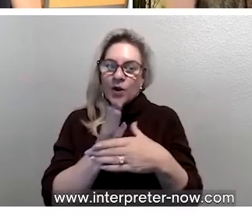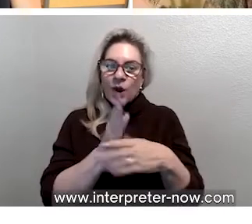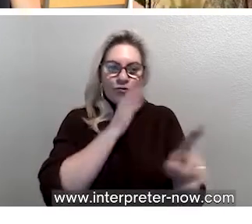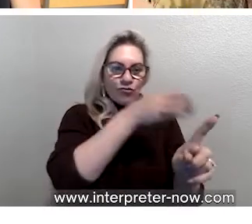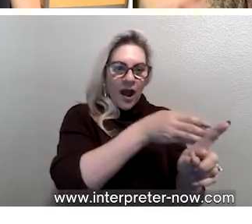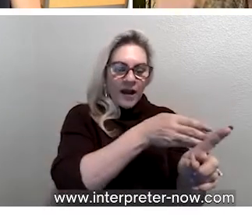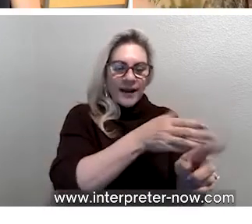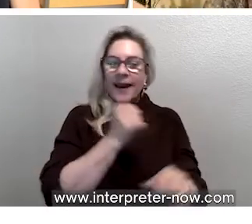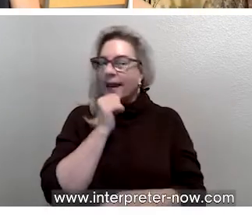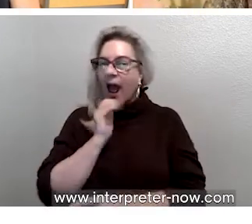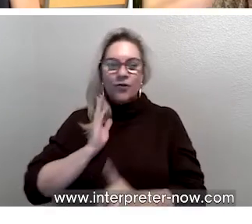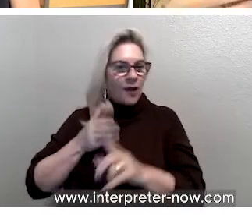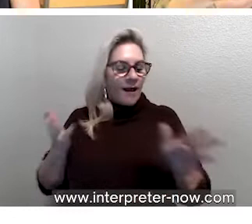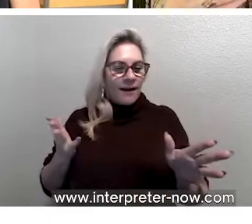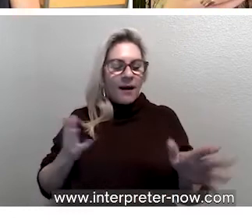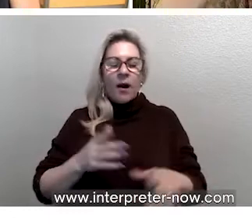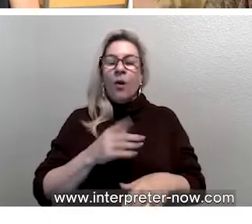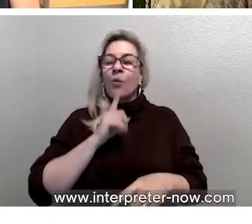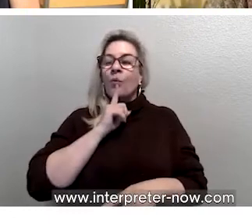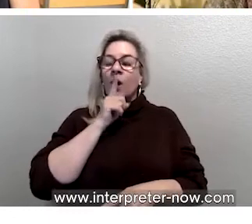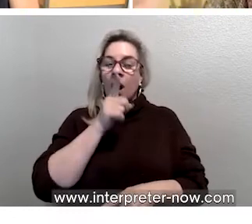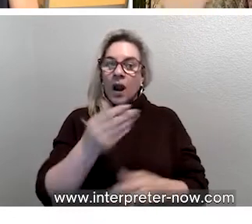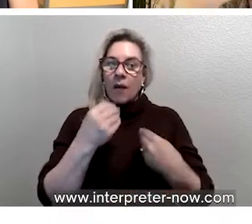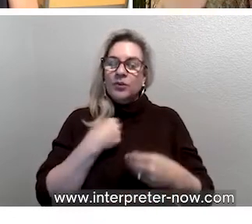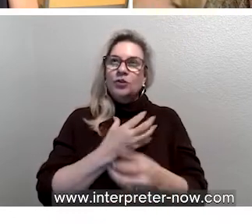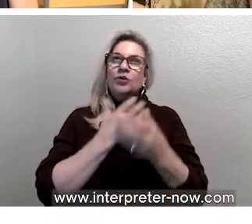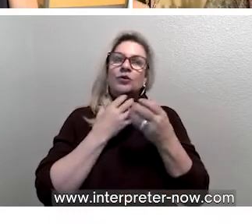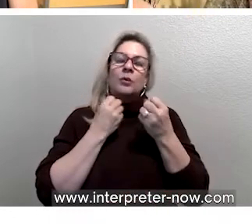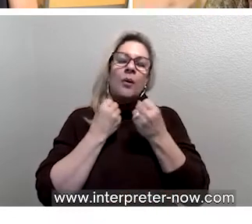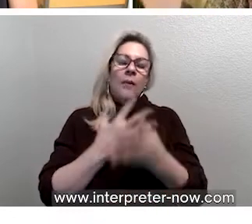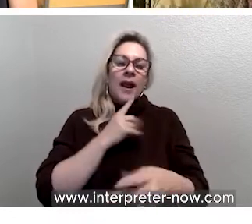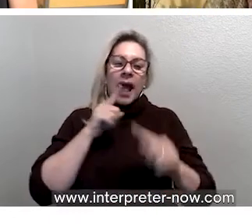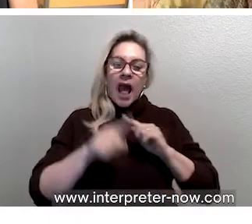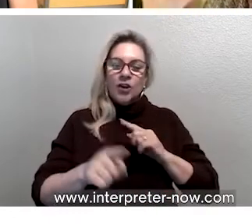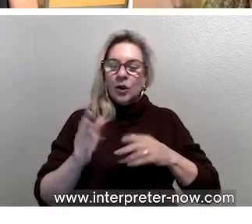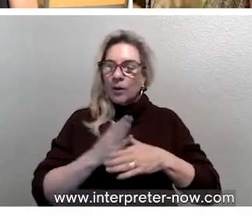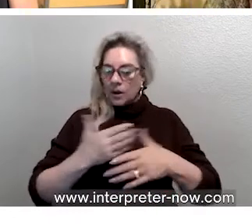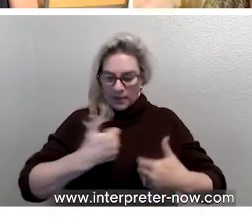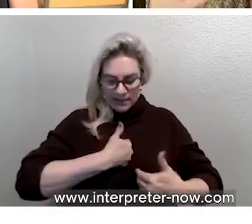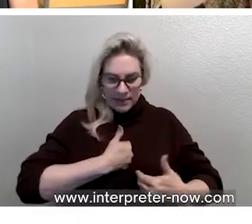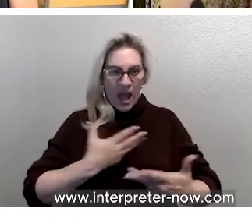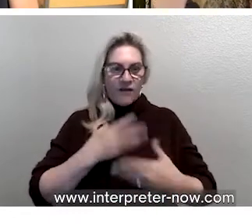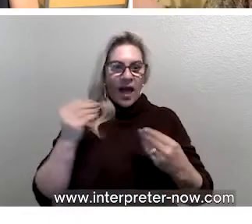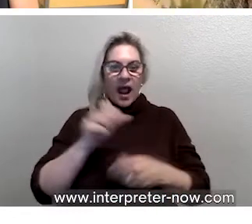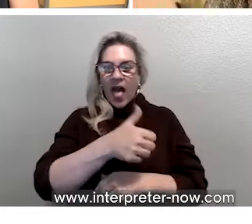It unlocked so many answers about my parent's relationship and my relationship with Middle Easterners, to Persians.